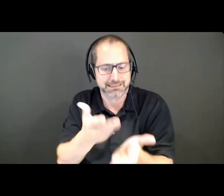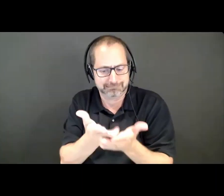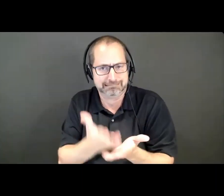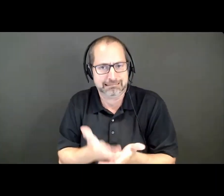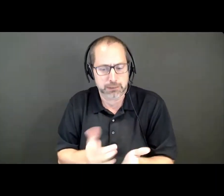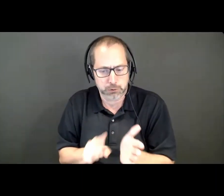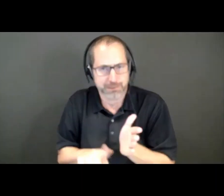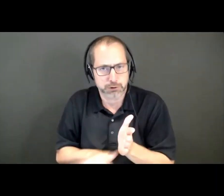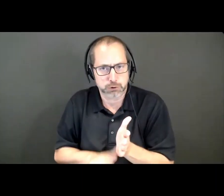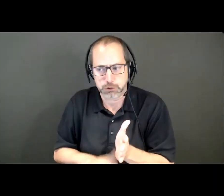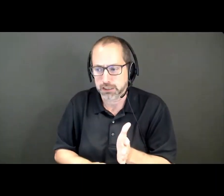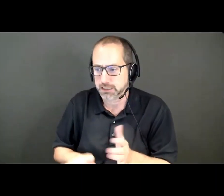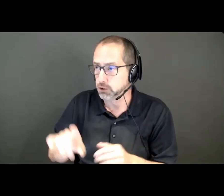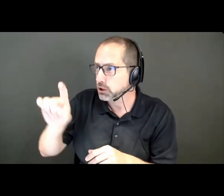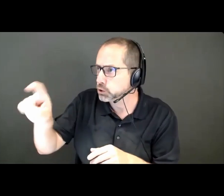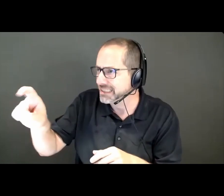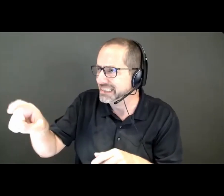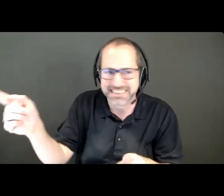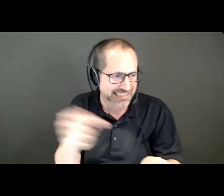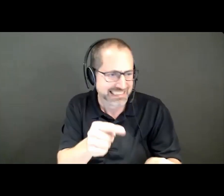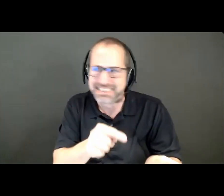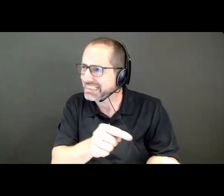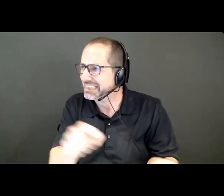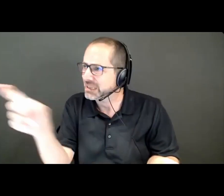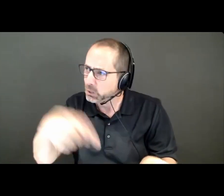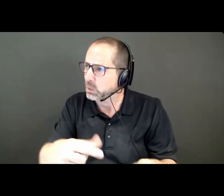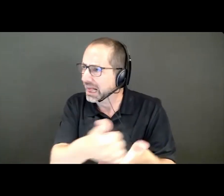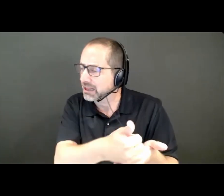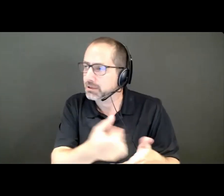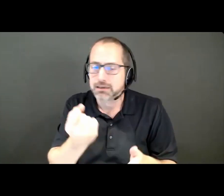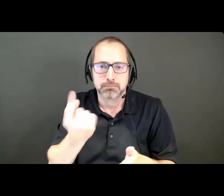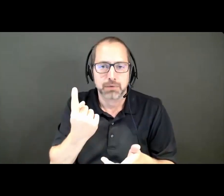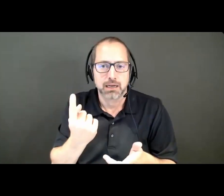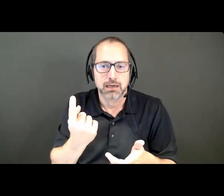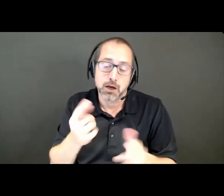because of X, Y, Z. You can speak about the experience, which is another type of evidence,